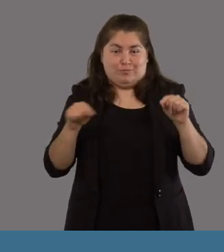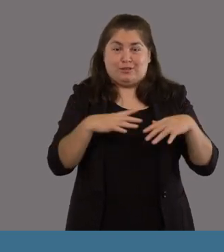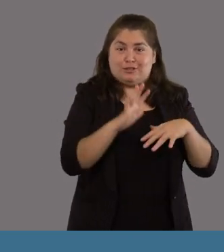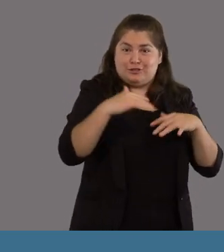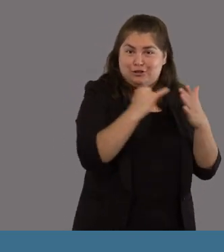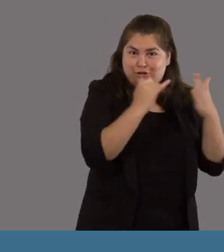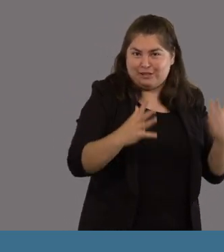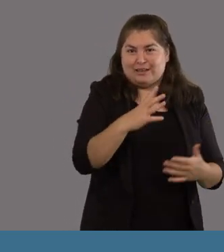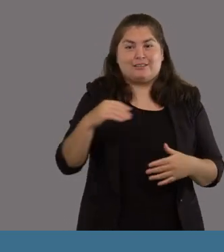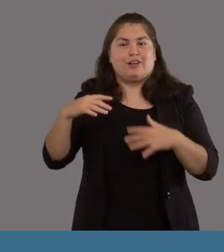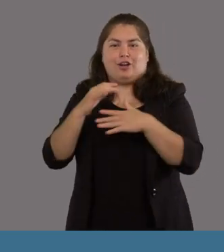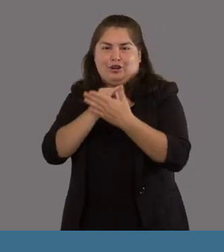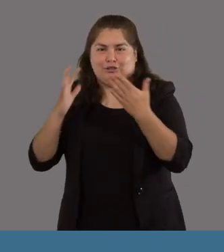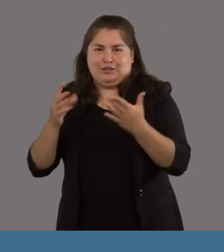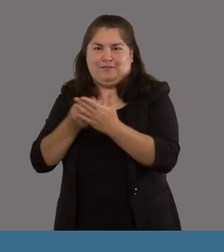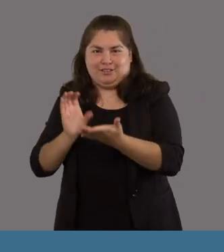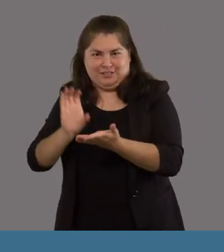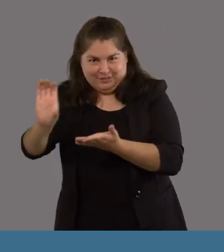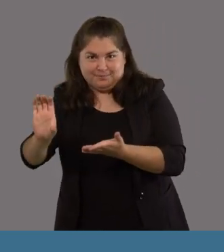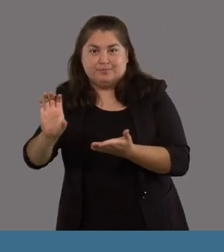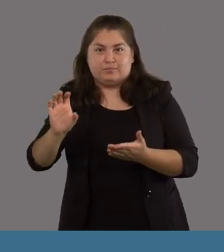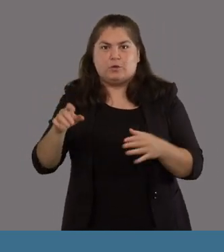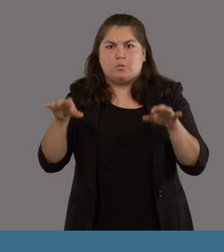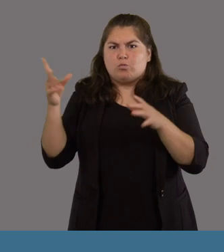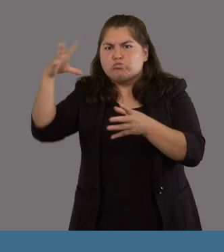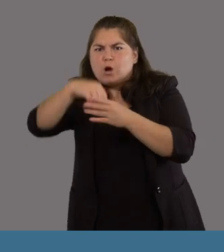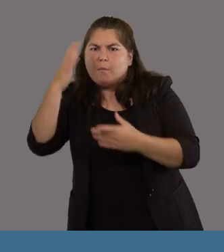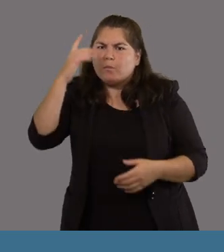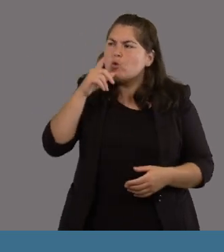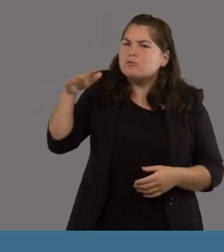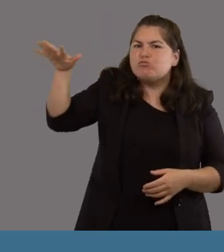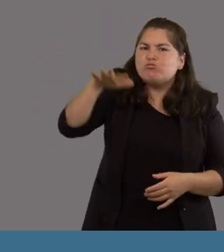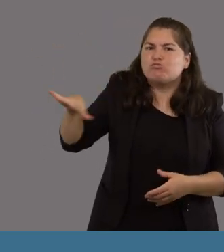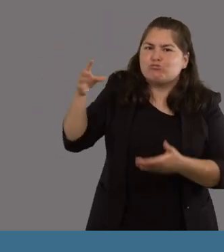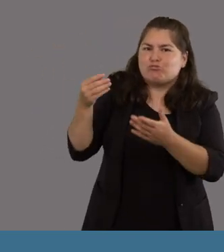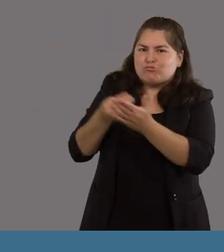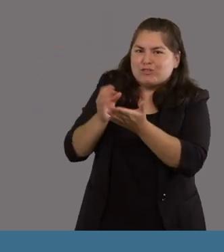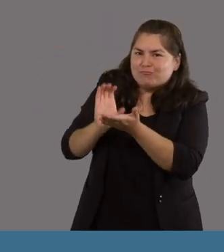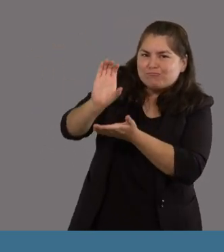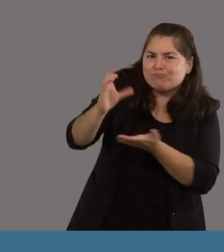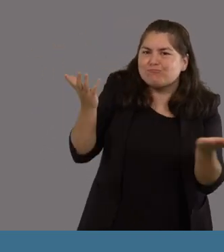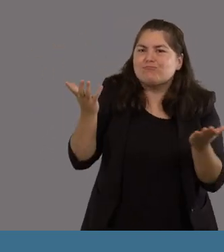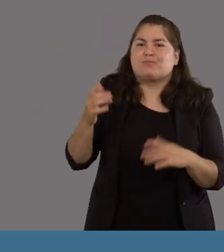between Indigenous artists and arts funders. Participants want to know those who work in